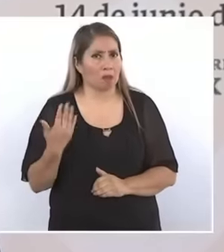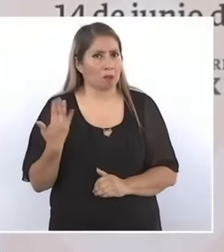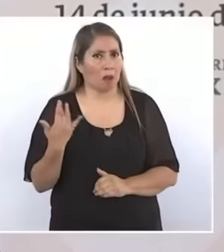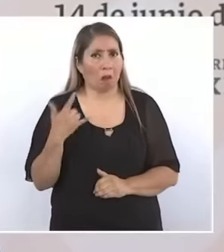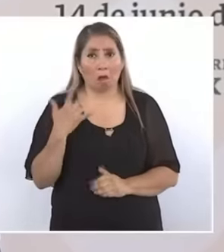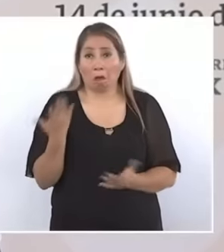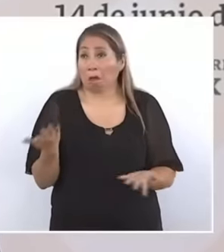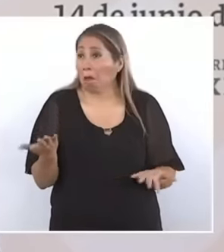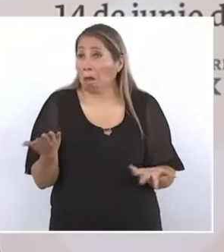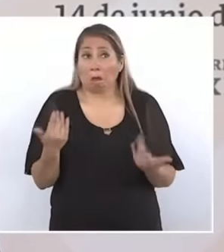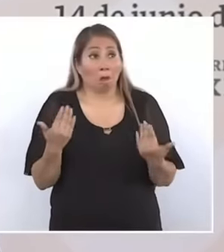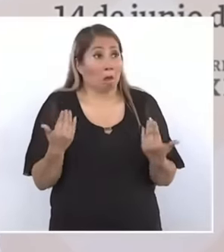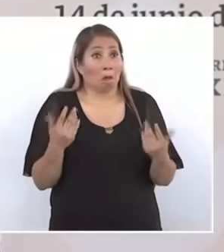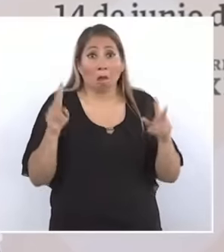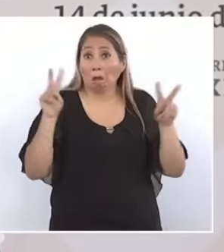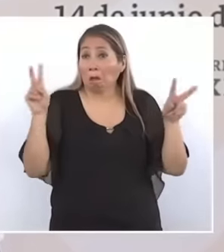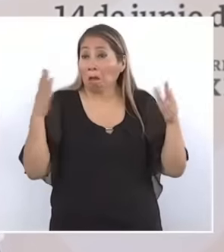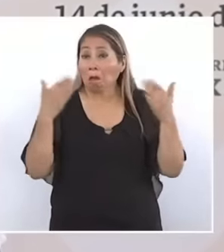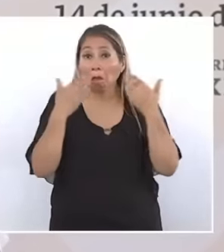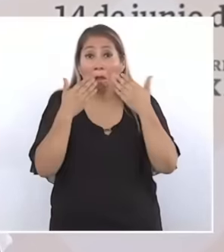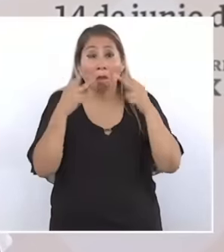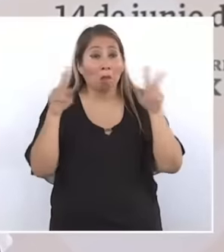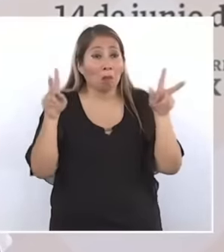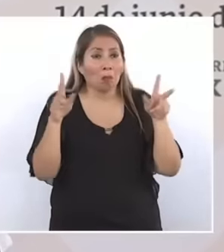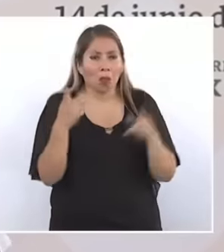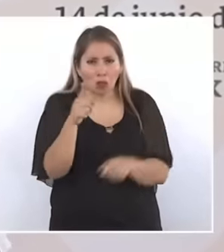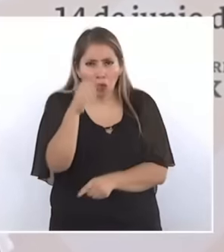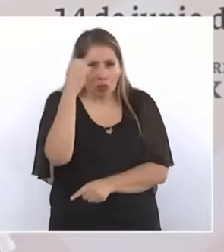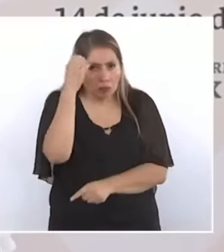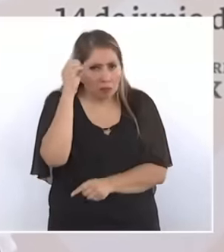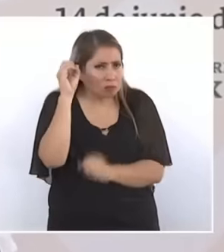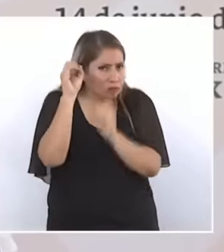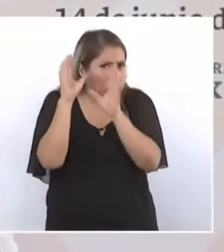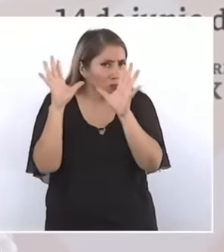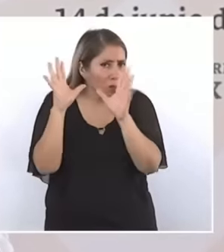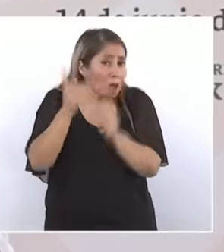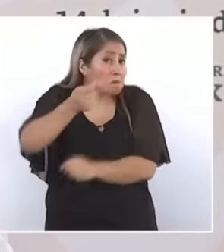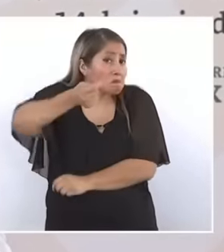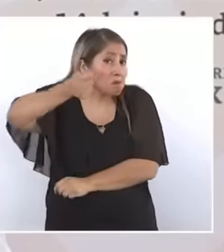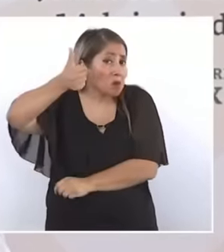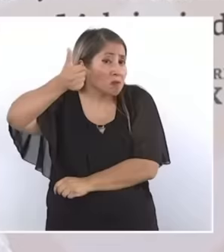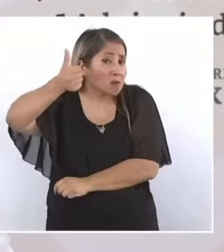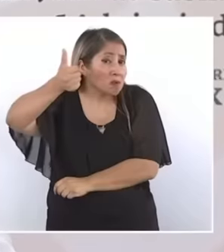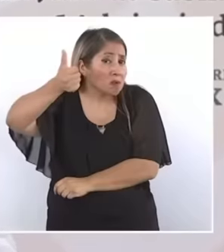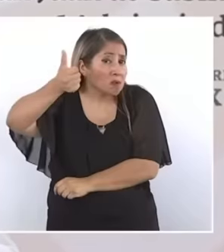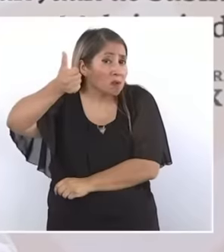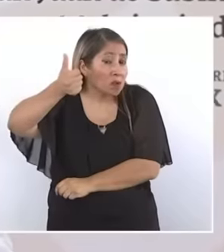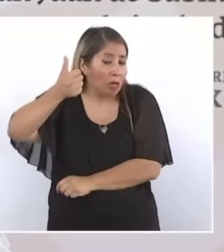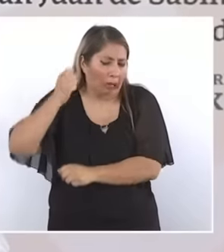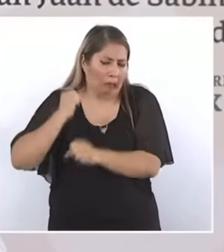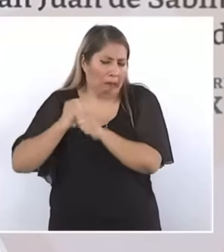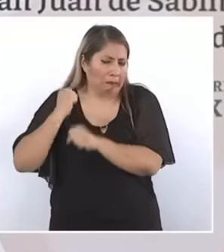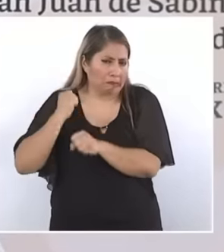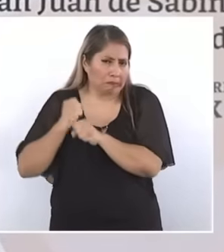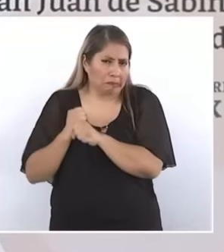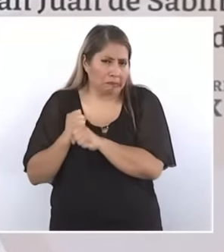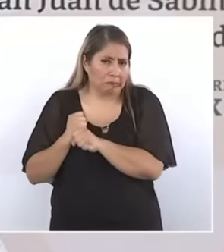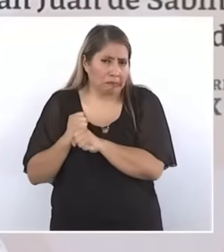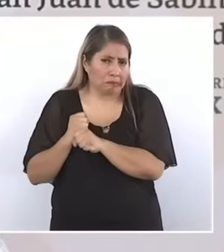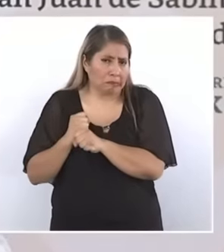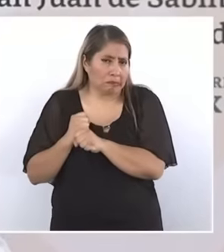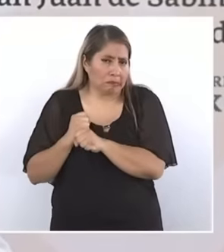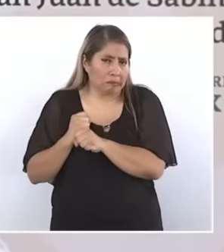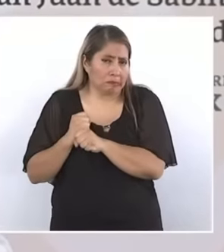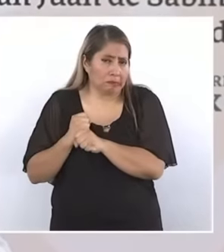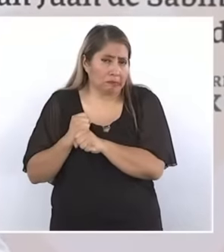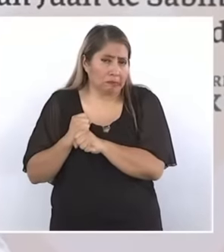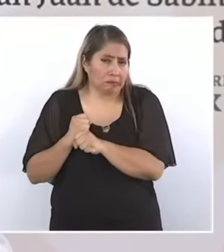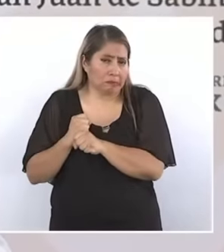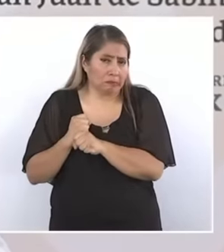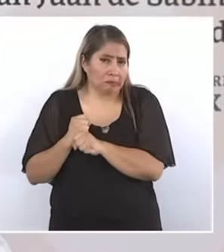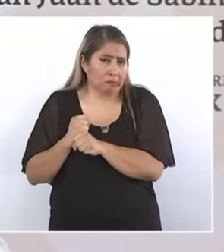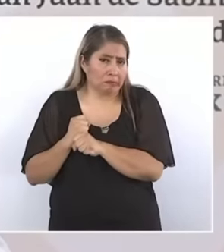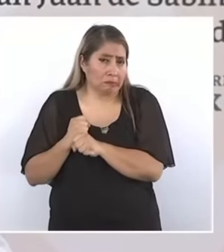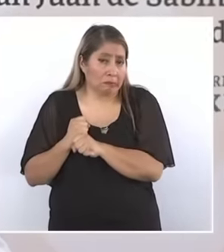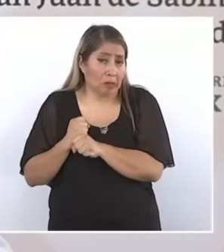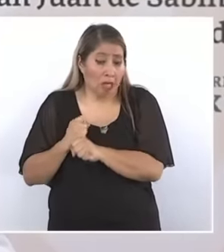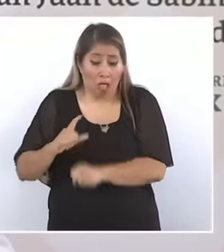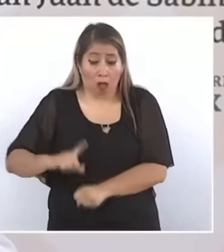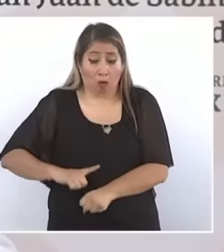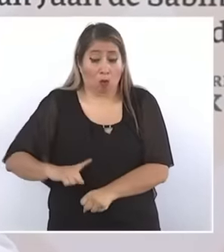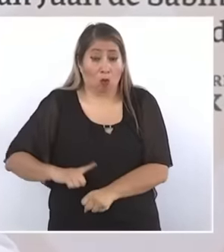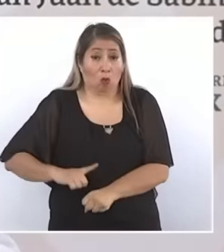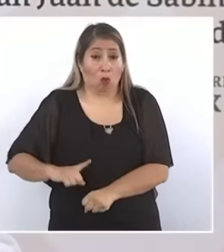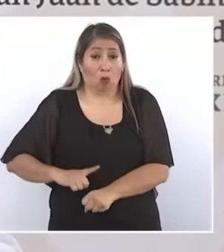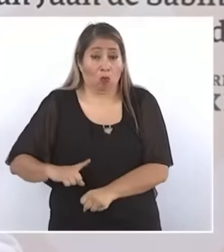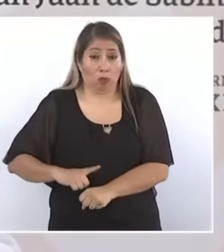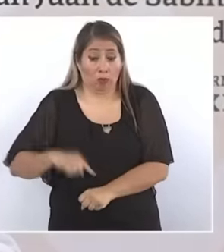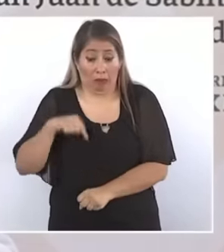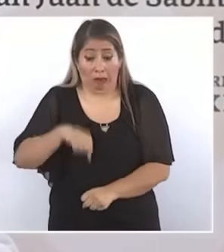imagine how which is that for the first time in centuries the one who governs our country,